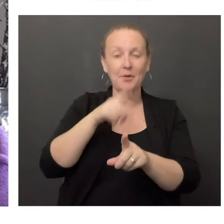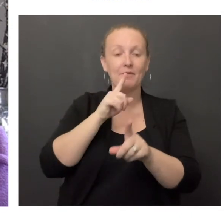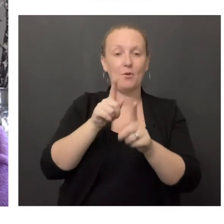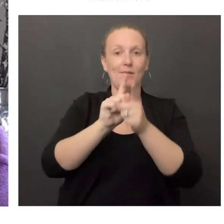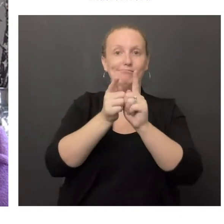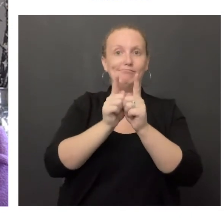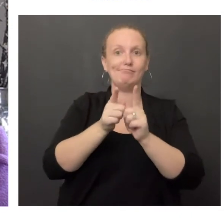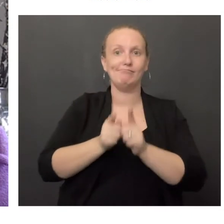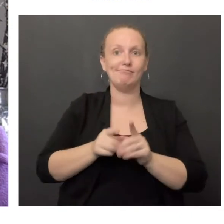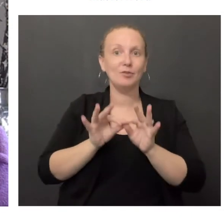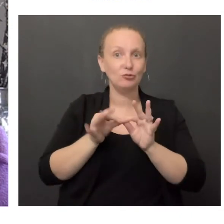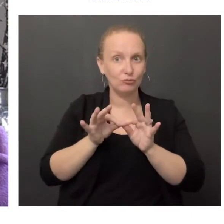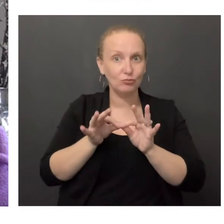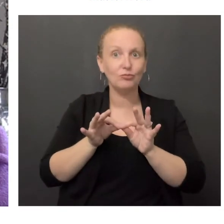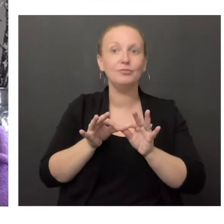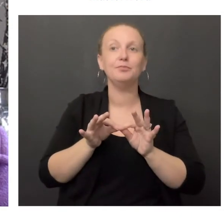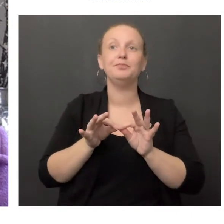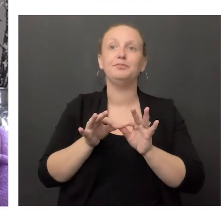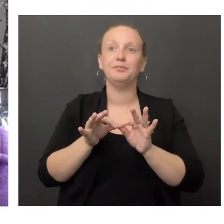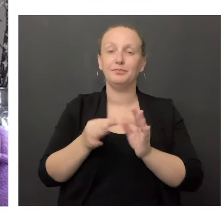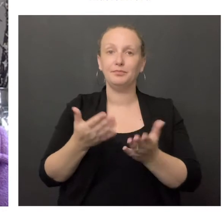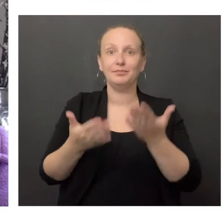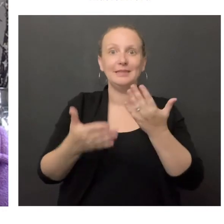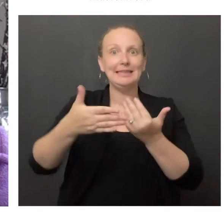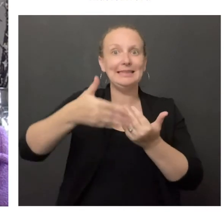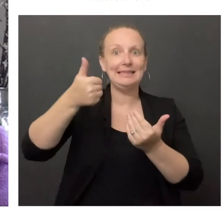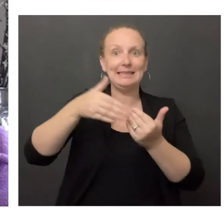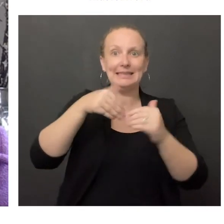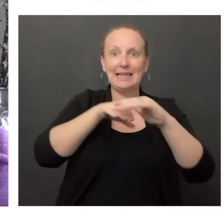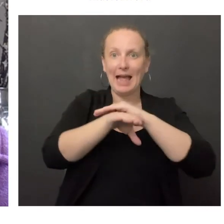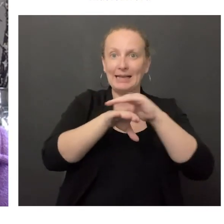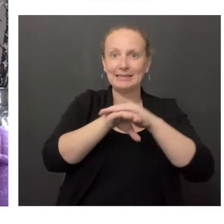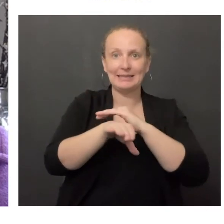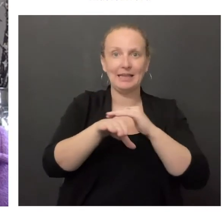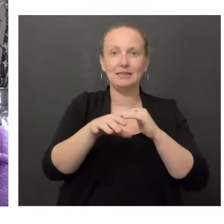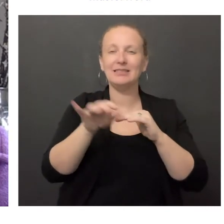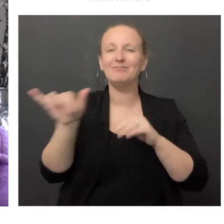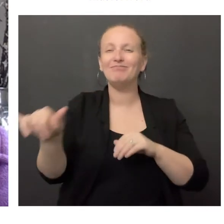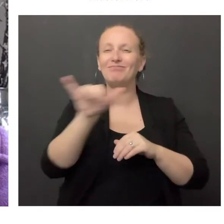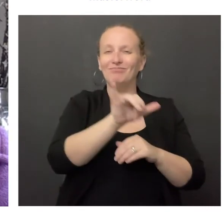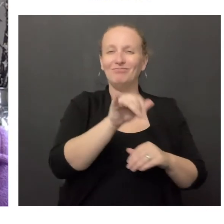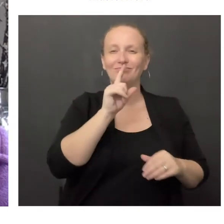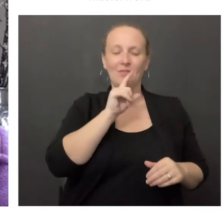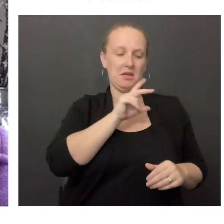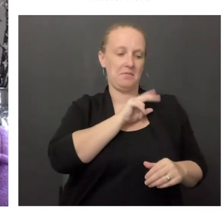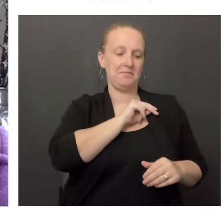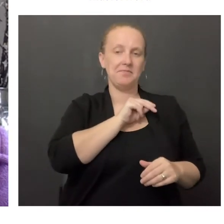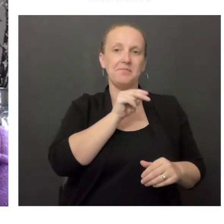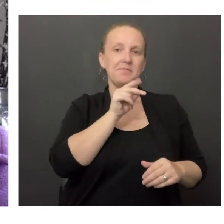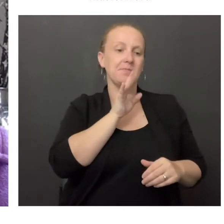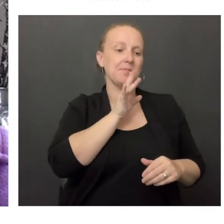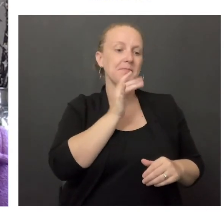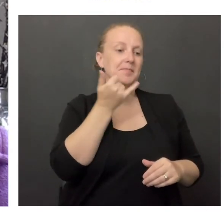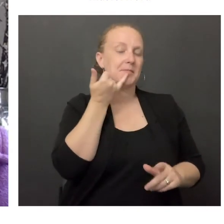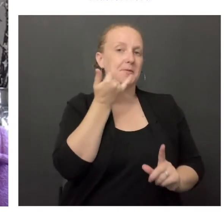where you can easy access having it, have the ability to do the same thing as as the device on the lapel to call,